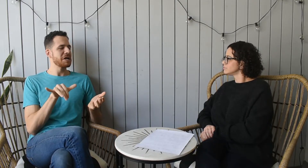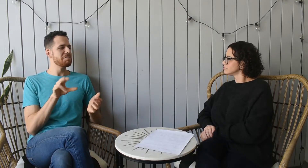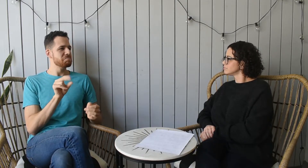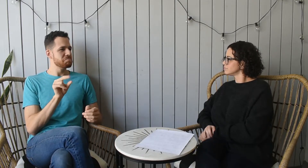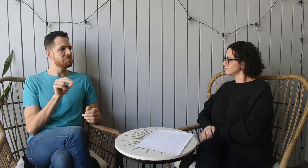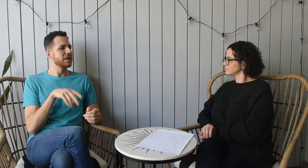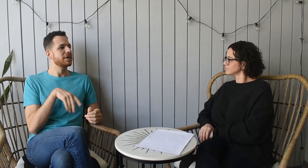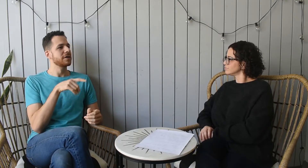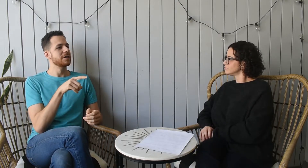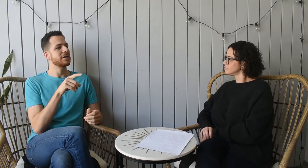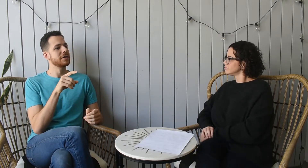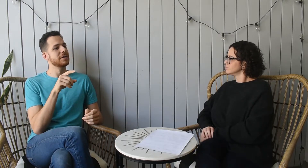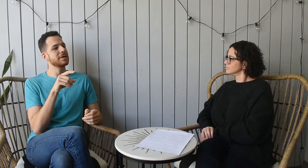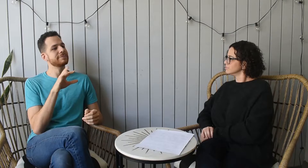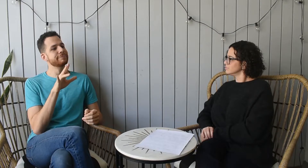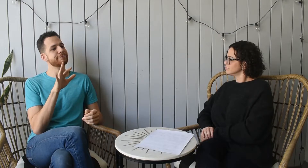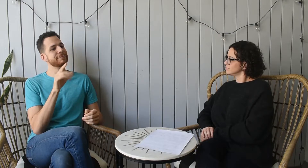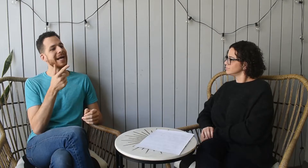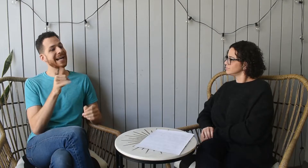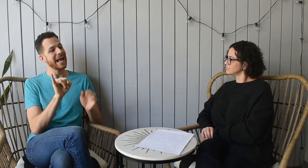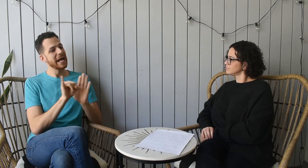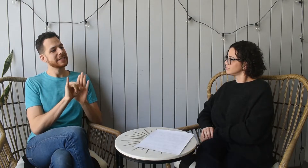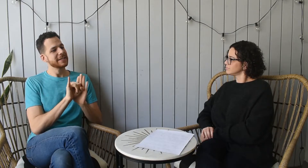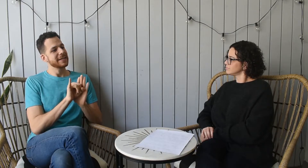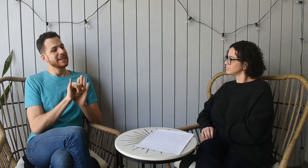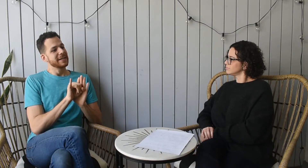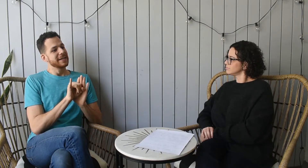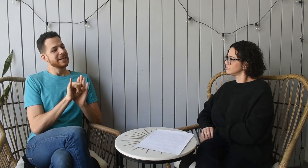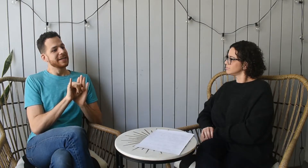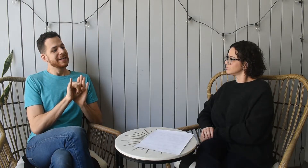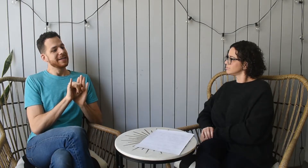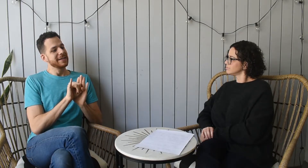So, no. Gay identity...